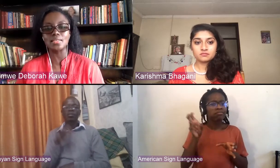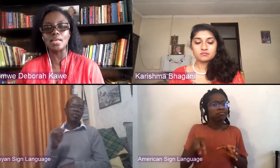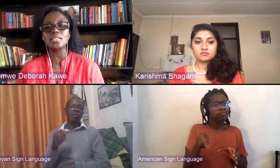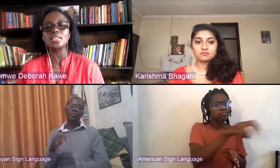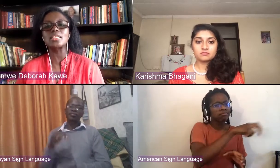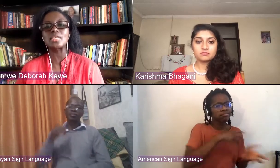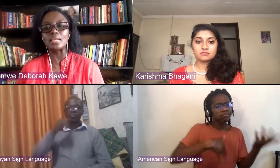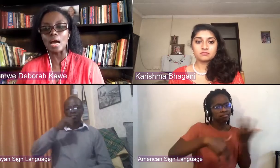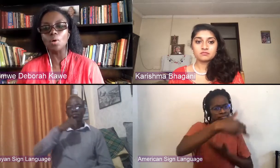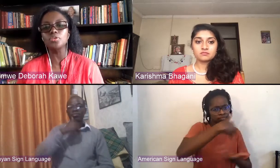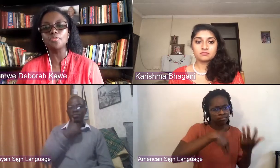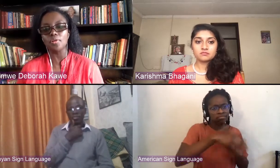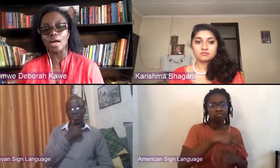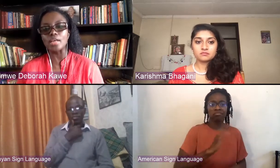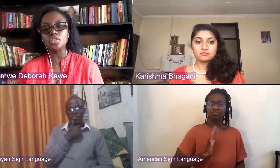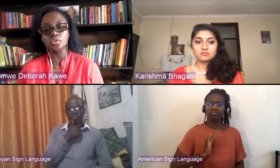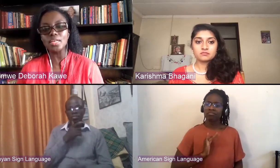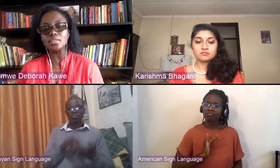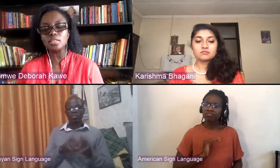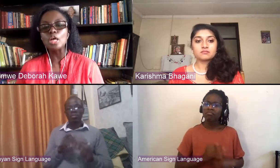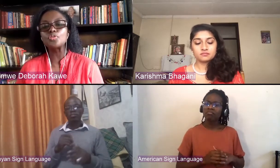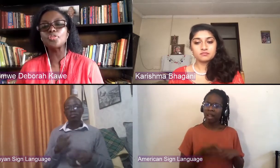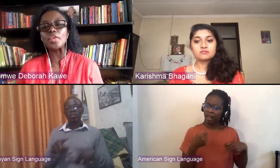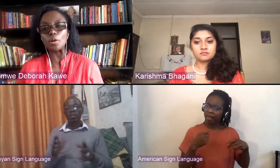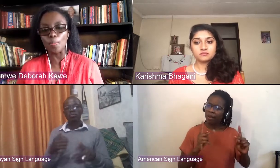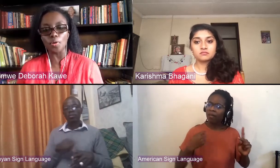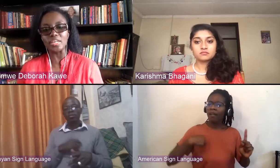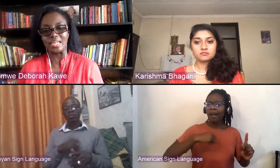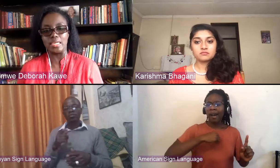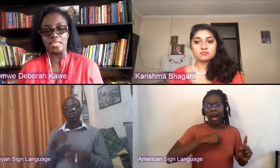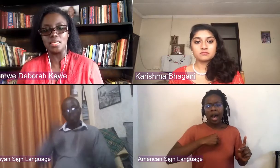that it allowed for us students to think broadly